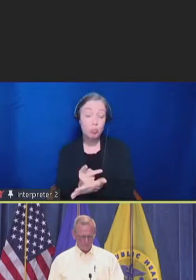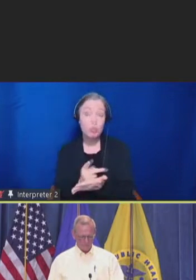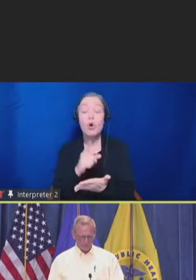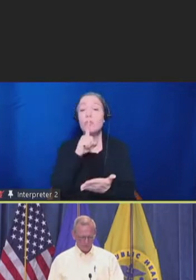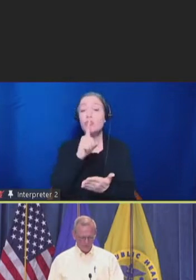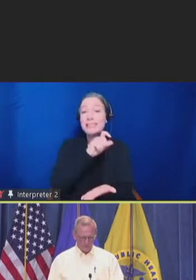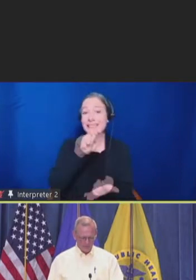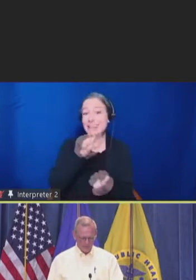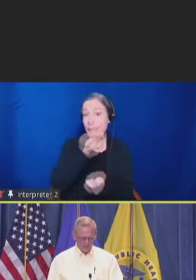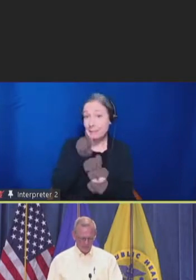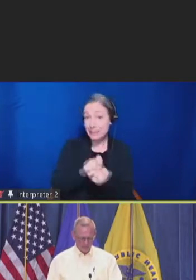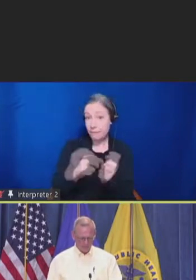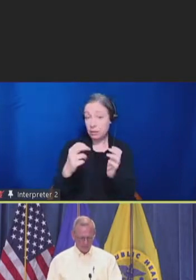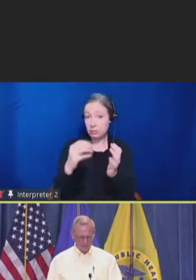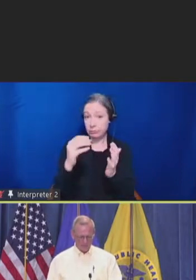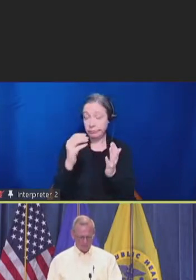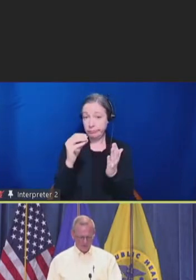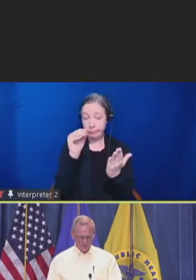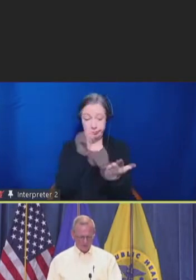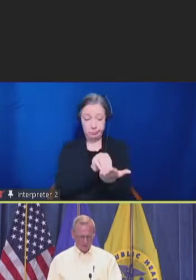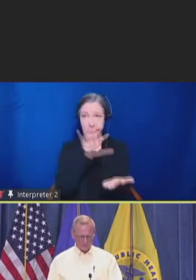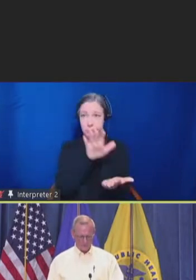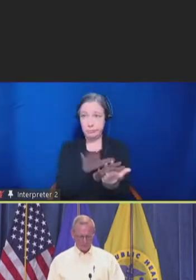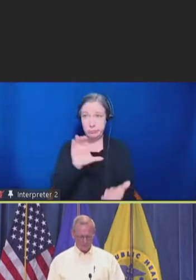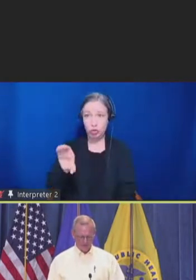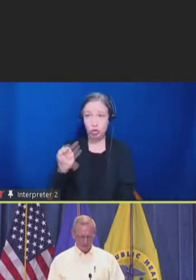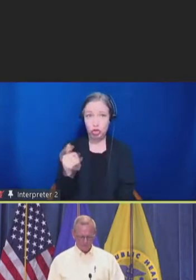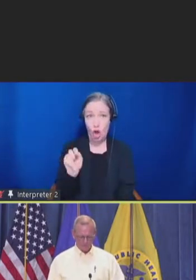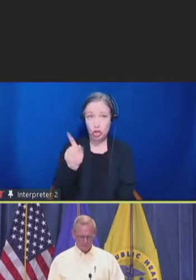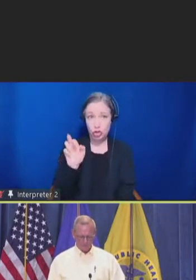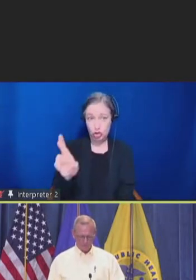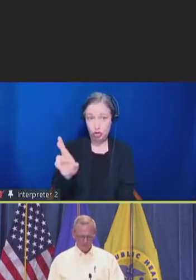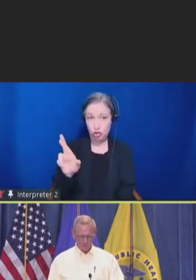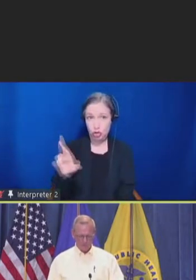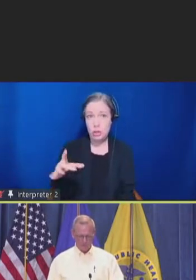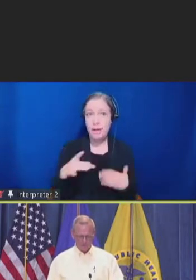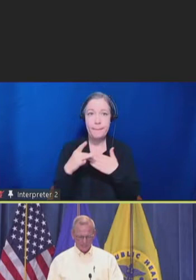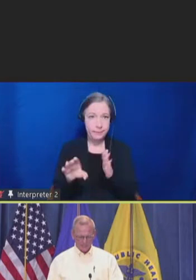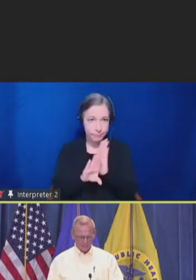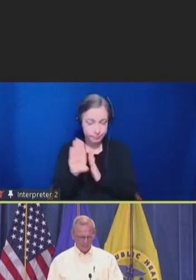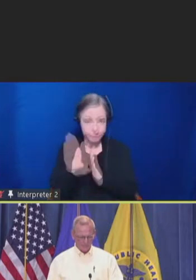Number three, immunization providers fill a vital role in communicating vaccine safety